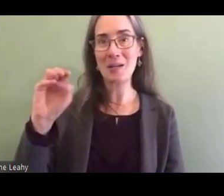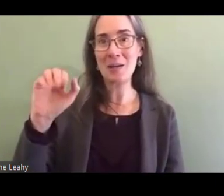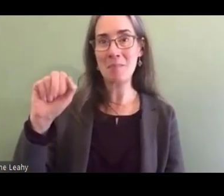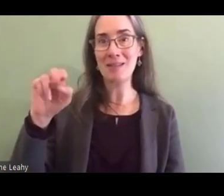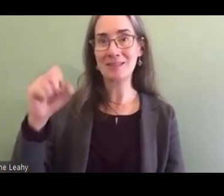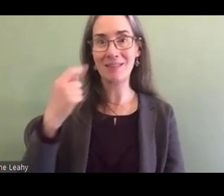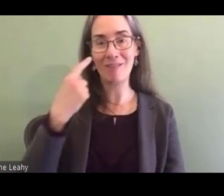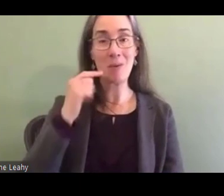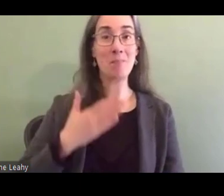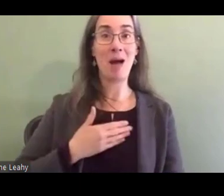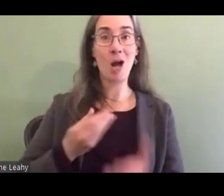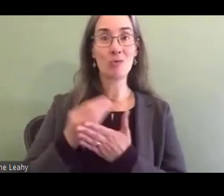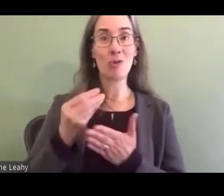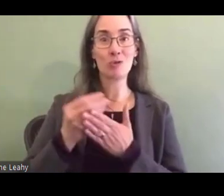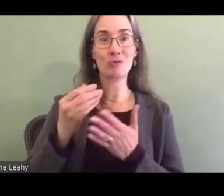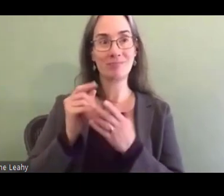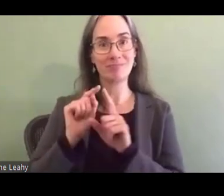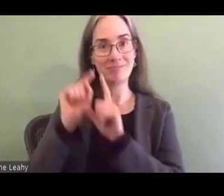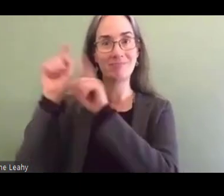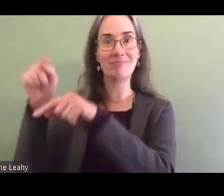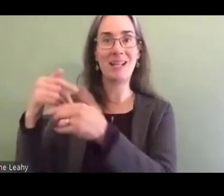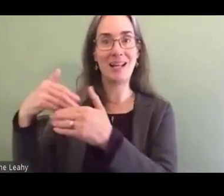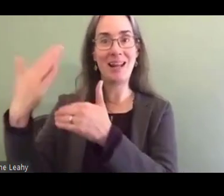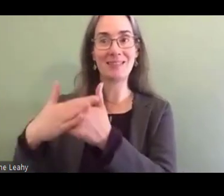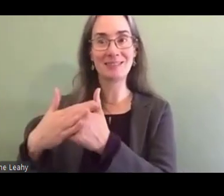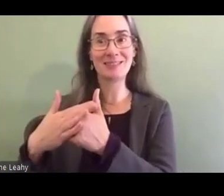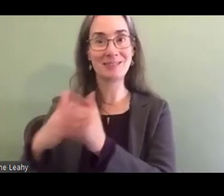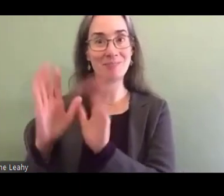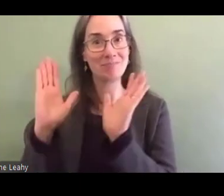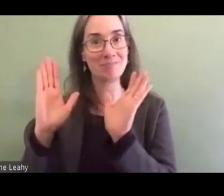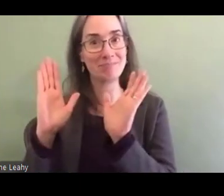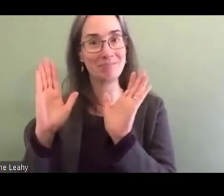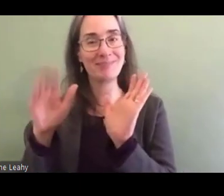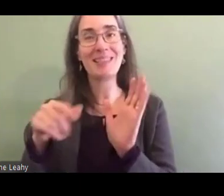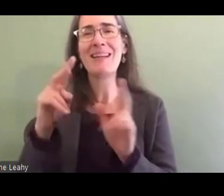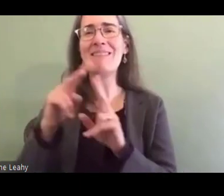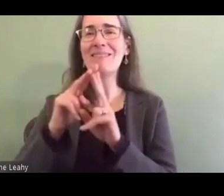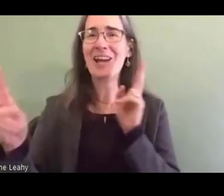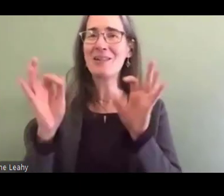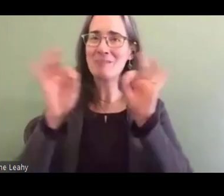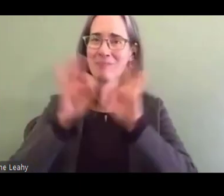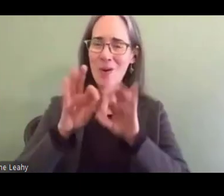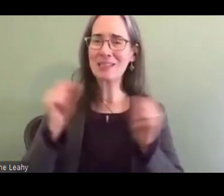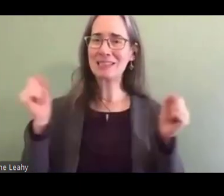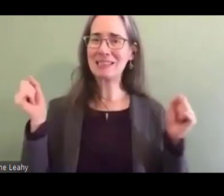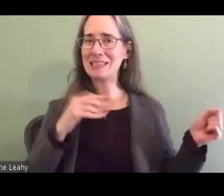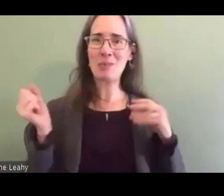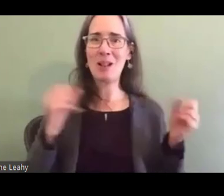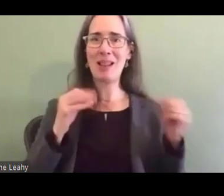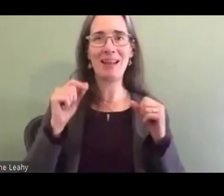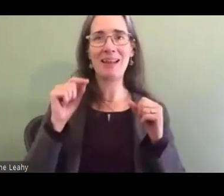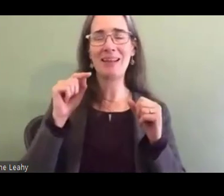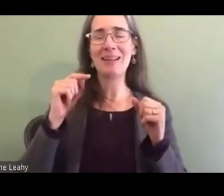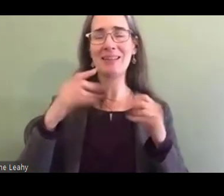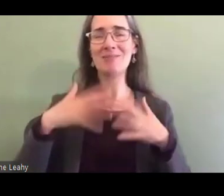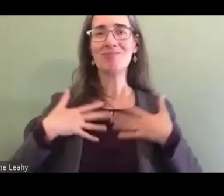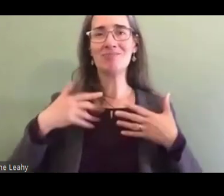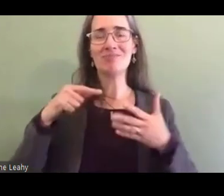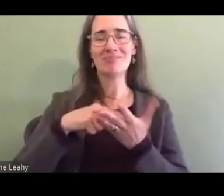It's been a very important and stimulating discussion. It is not every day that I have the